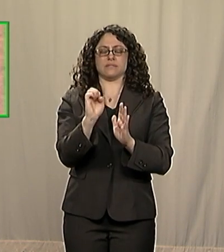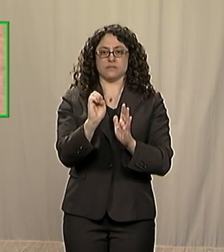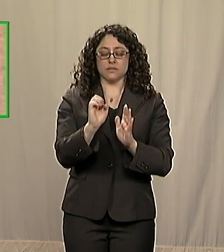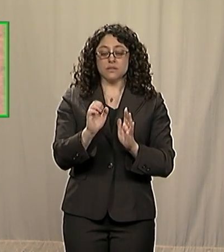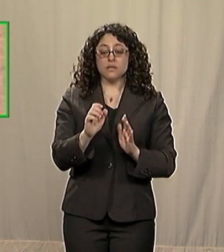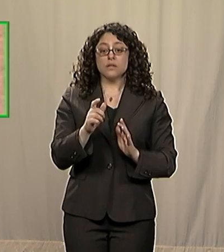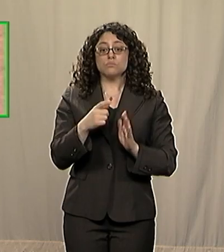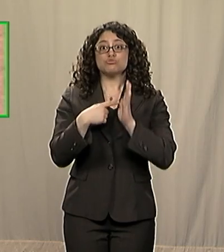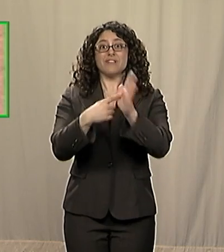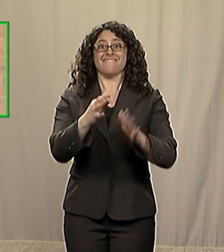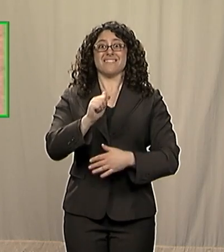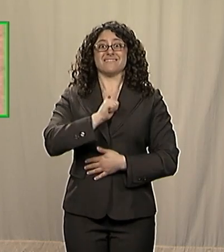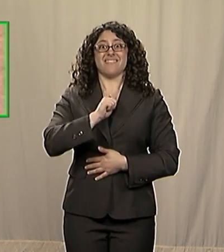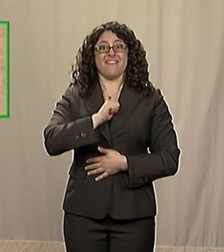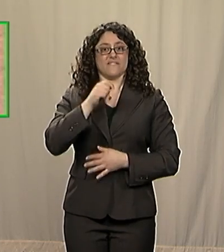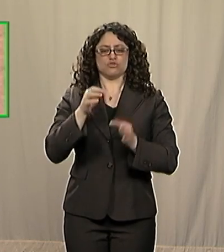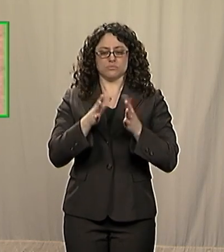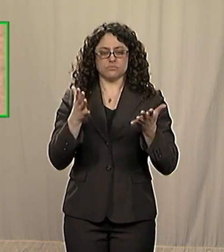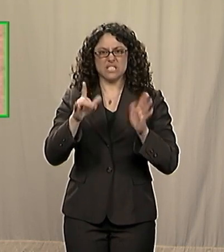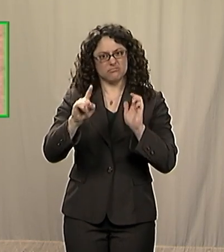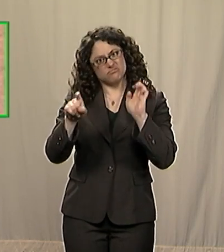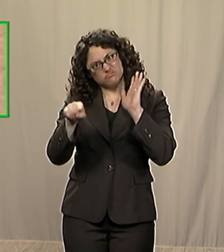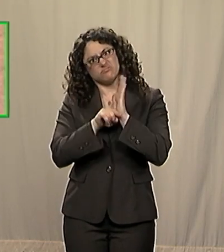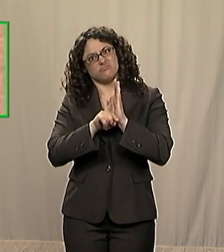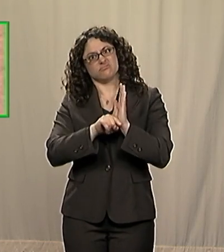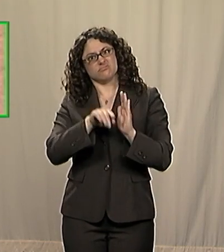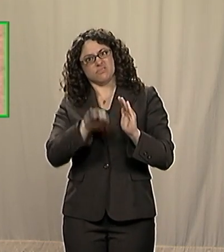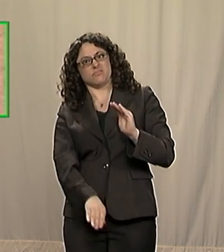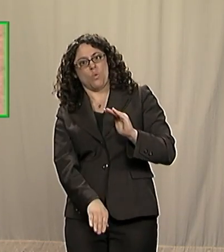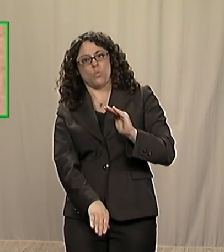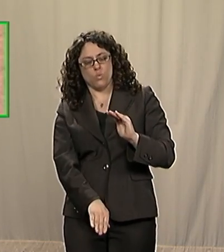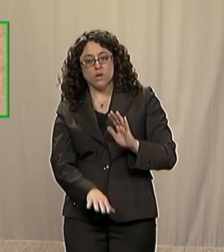as negative as possible, but the interaction management